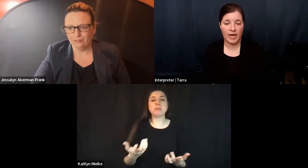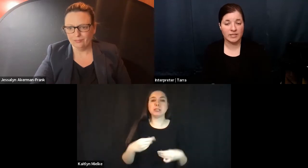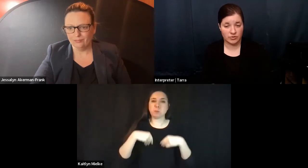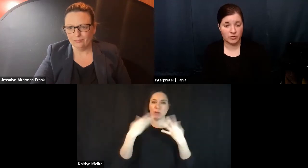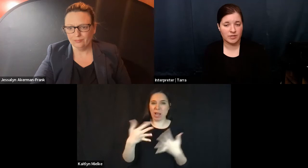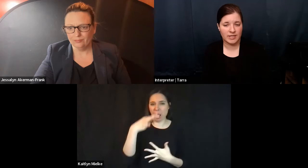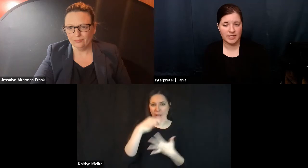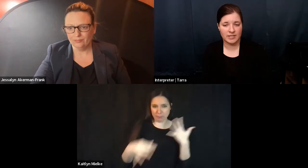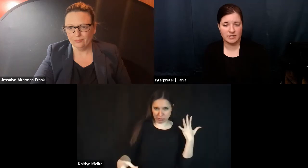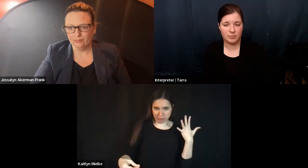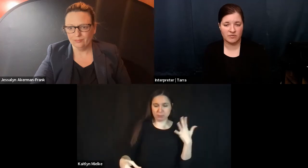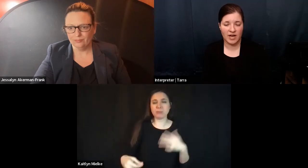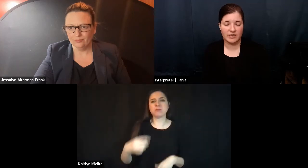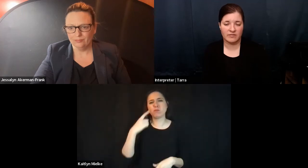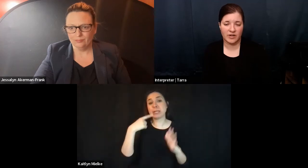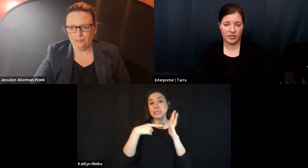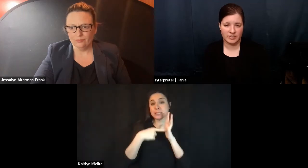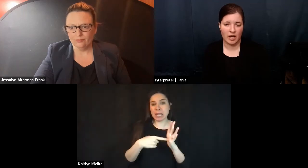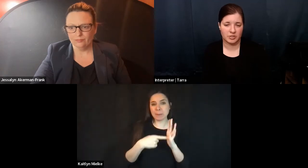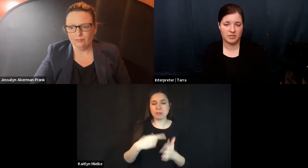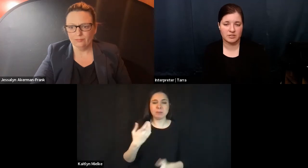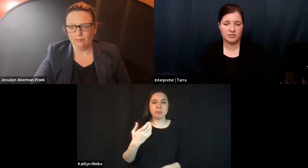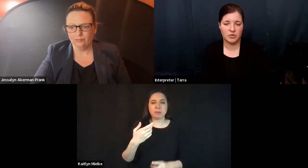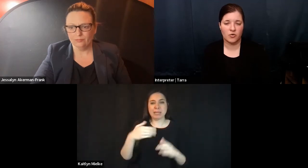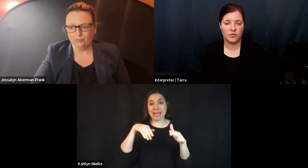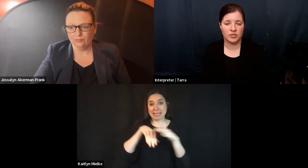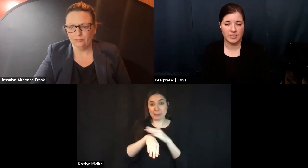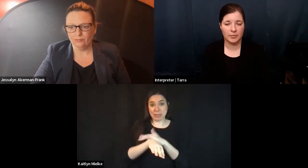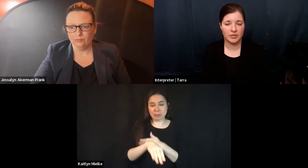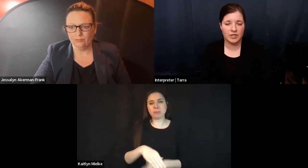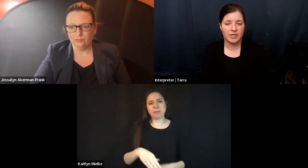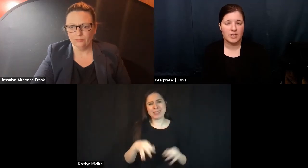All of it.